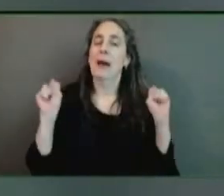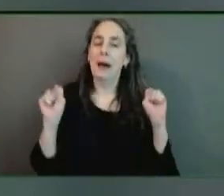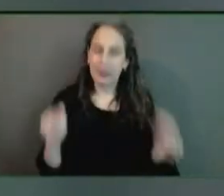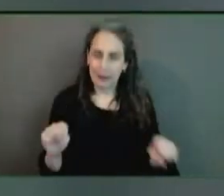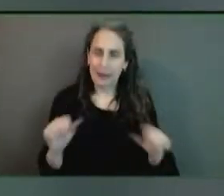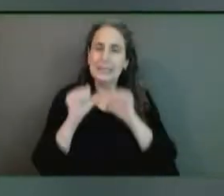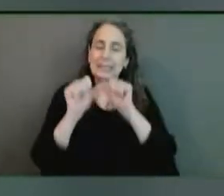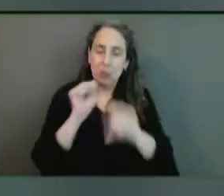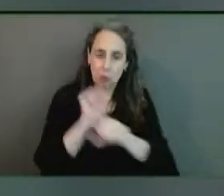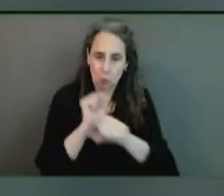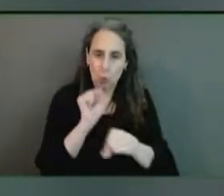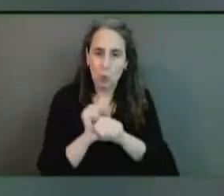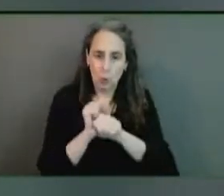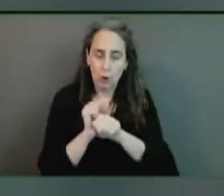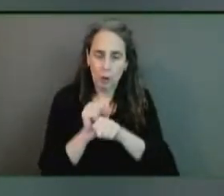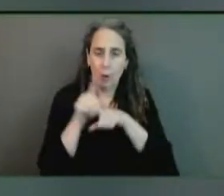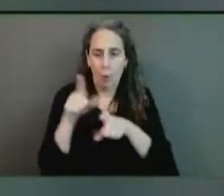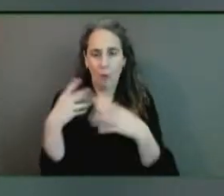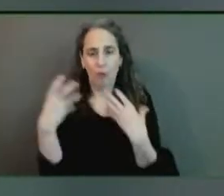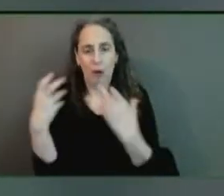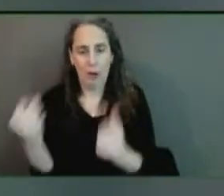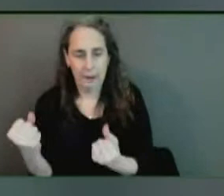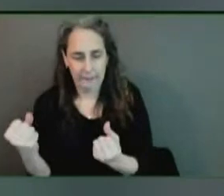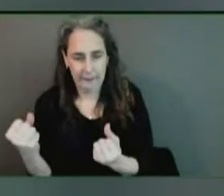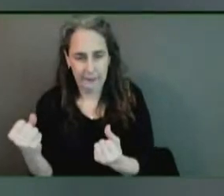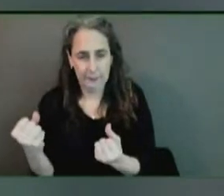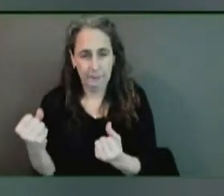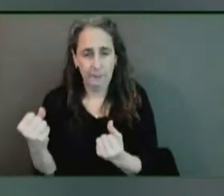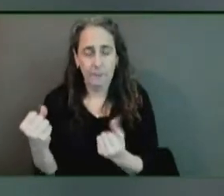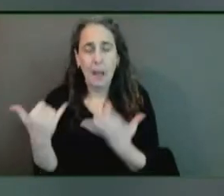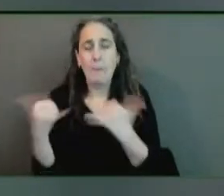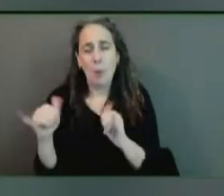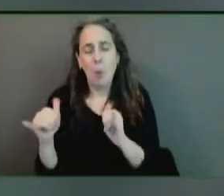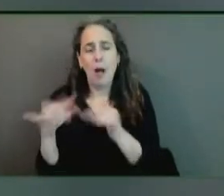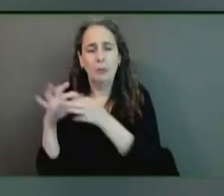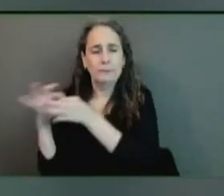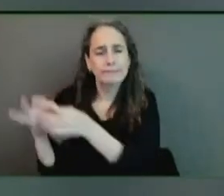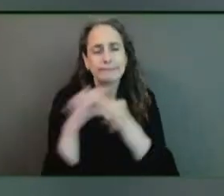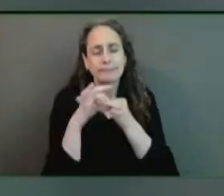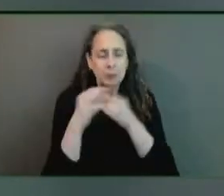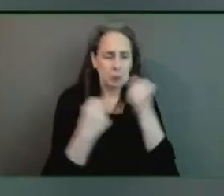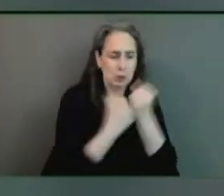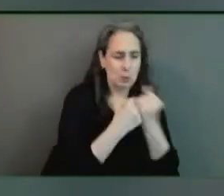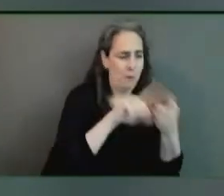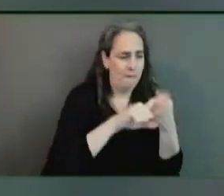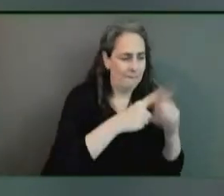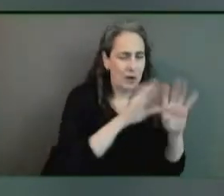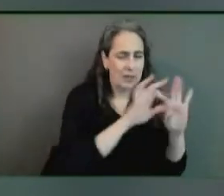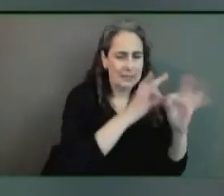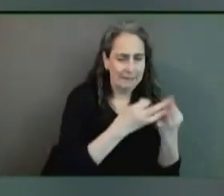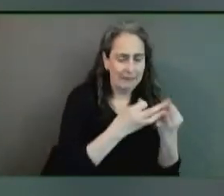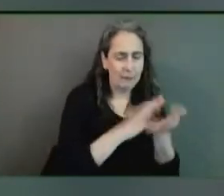that my symptoms have been mild and I'm able to be able to continue to work while I'm